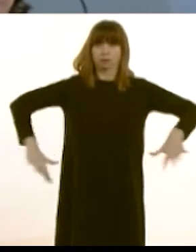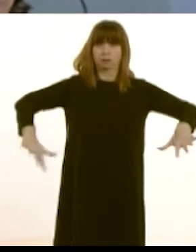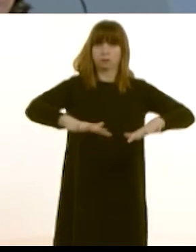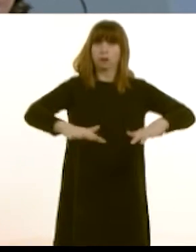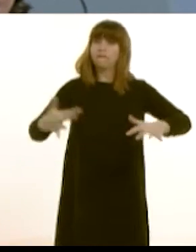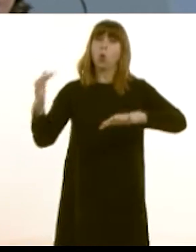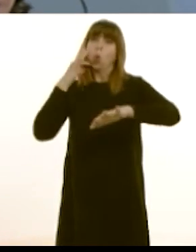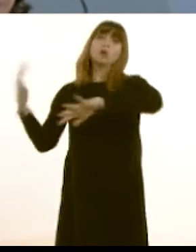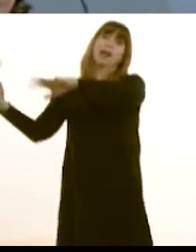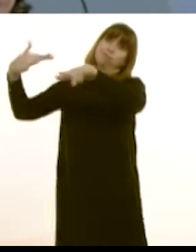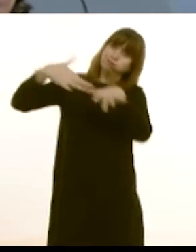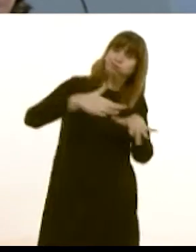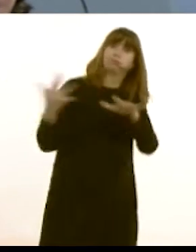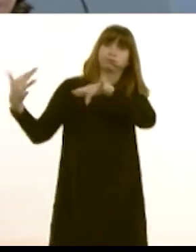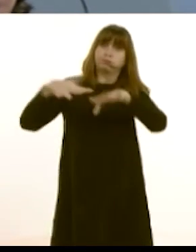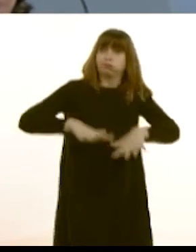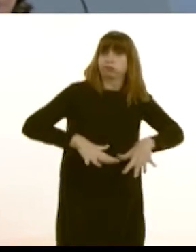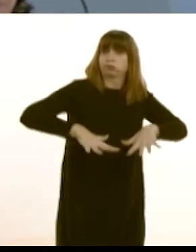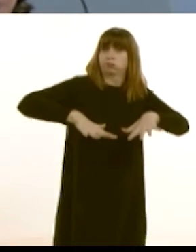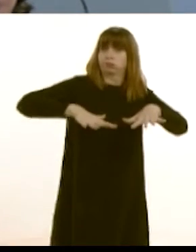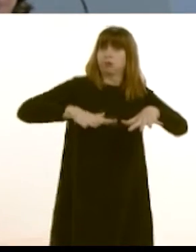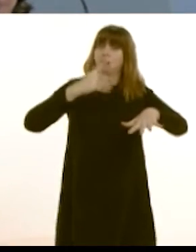I do declare an interest as a farmer and with regard to the rural development plan.